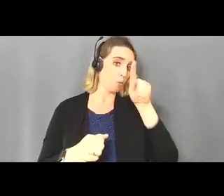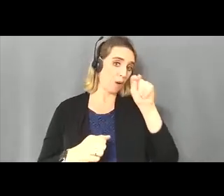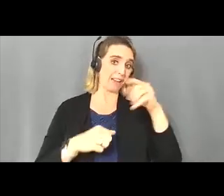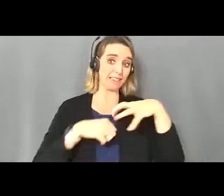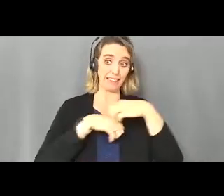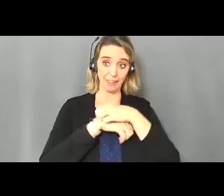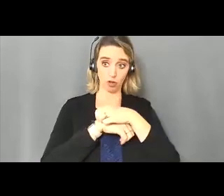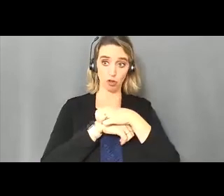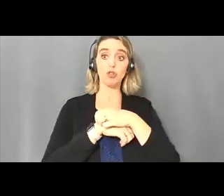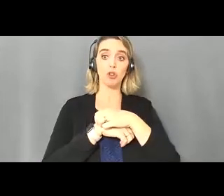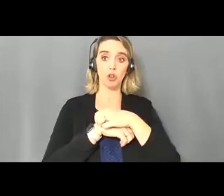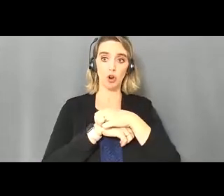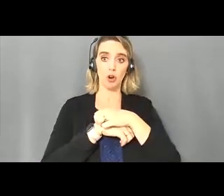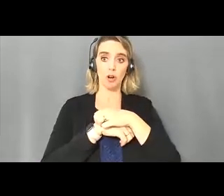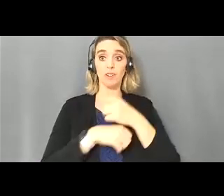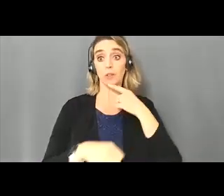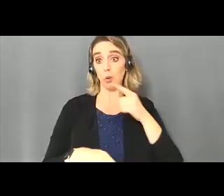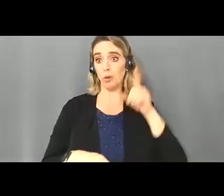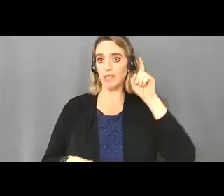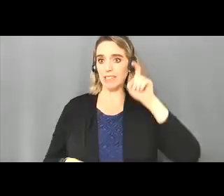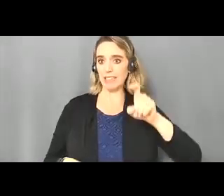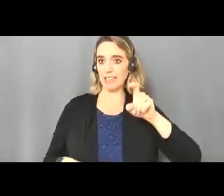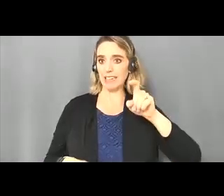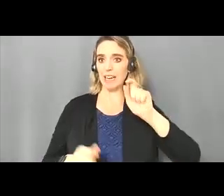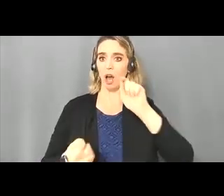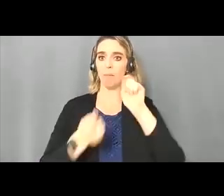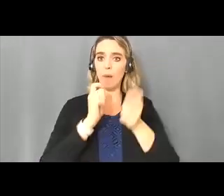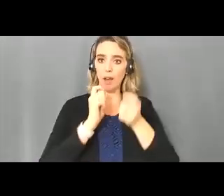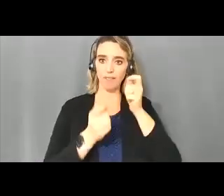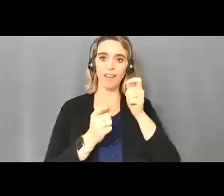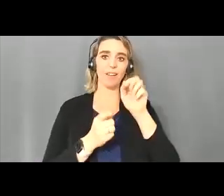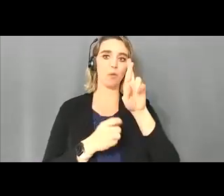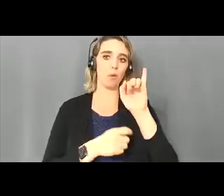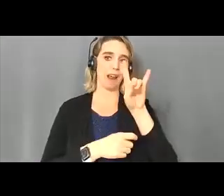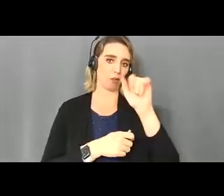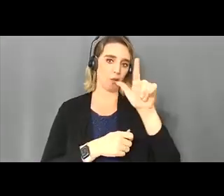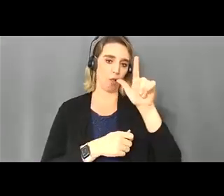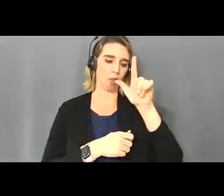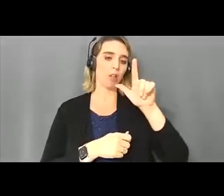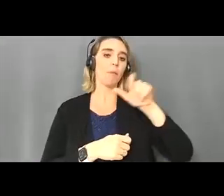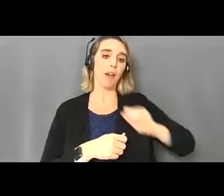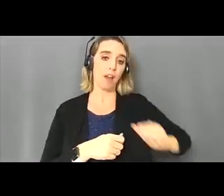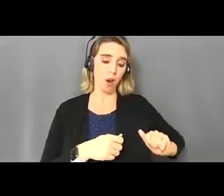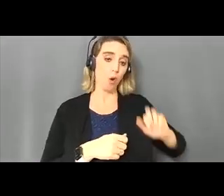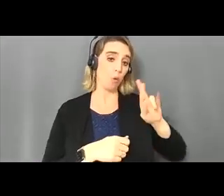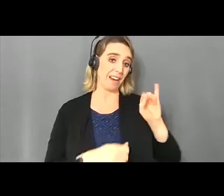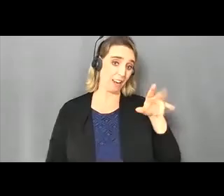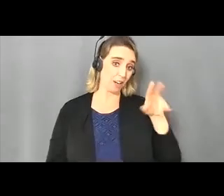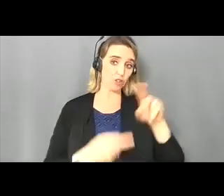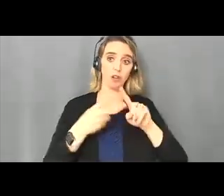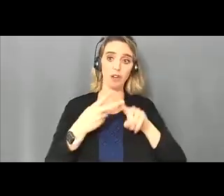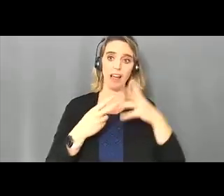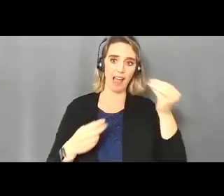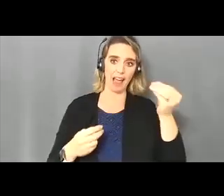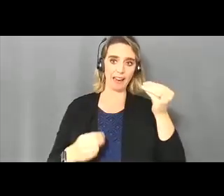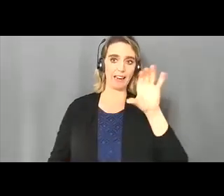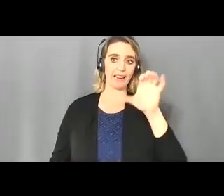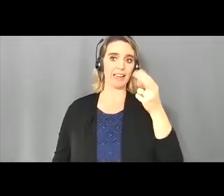and was told that she needed a modified radical mastectomy, radiation therapy and then adjunct chemotherapy.